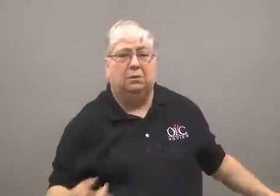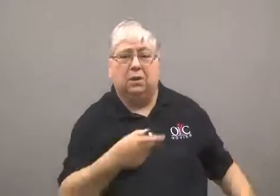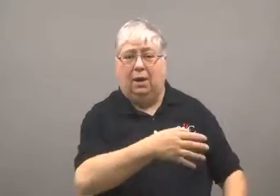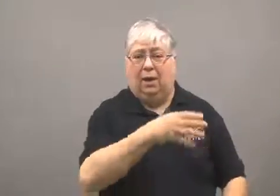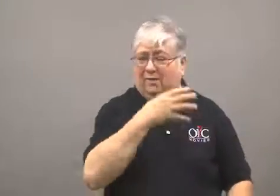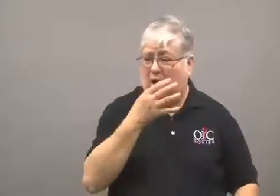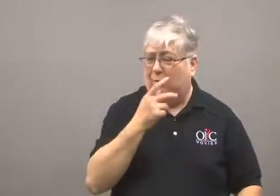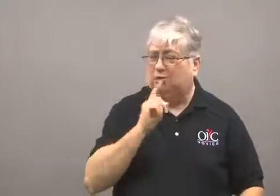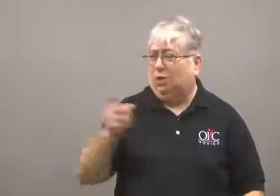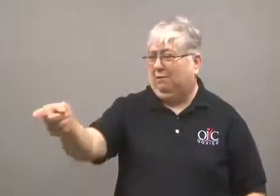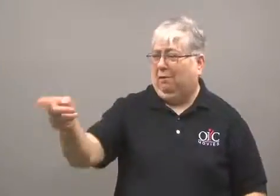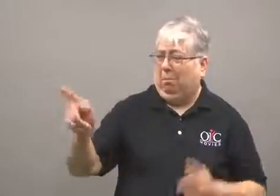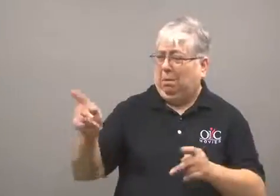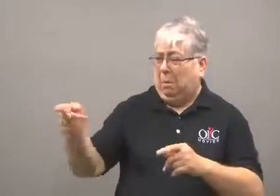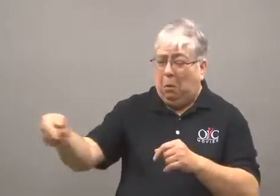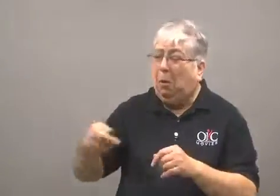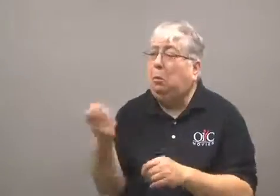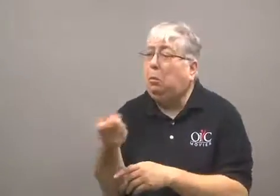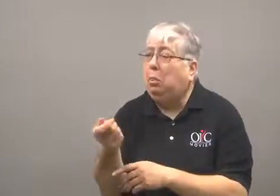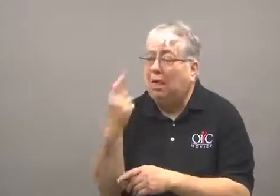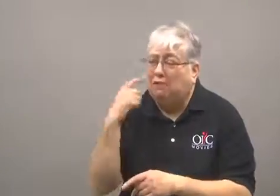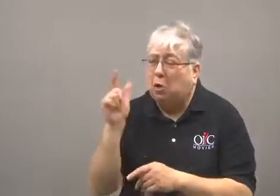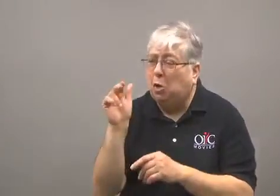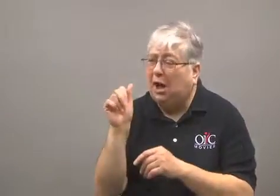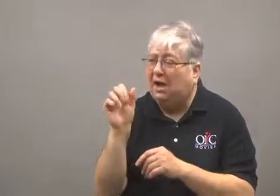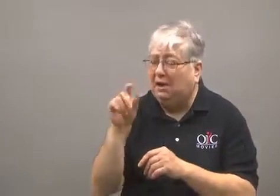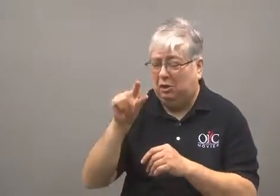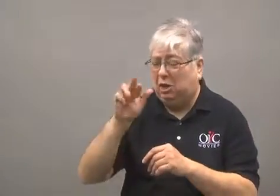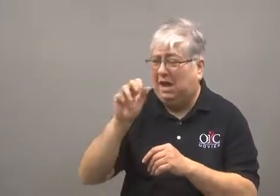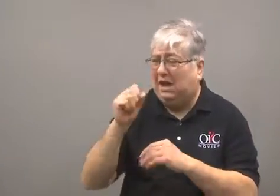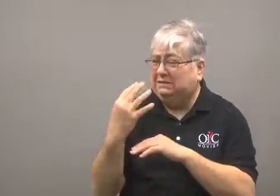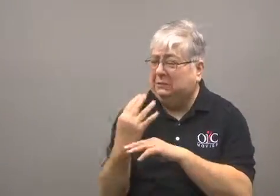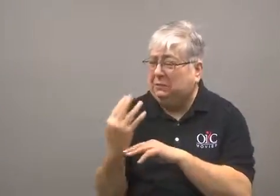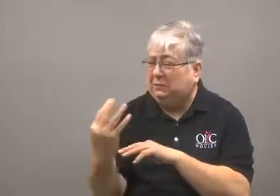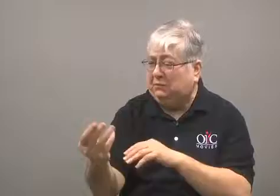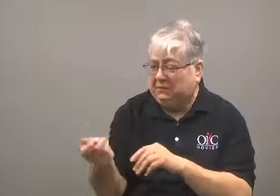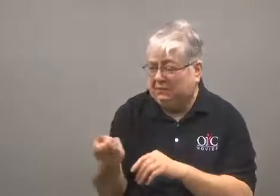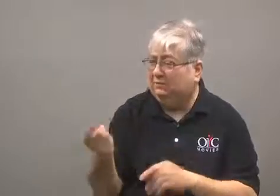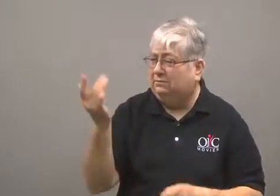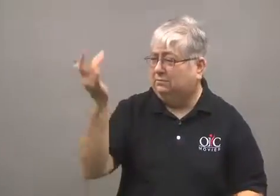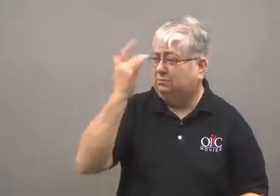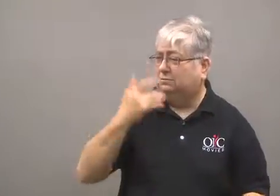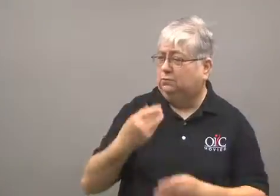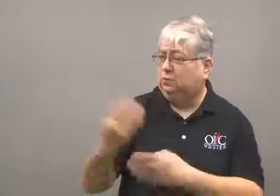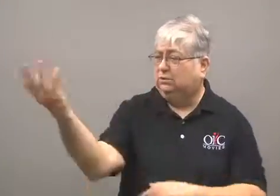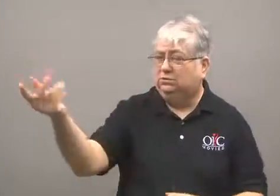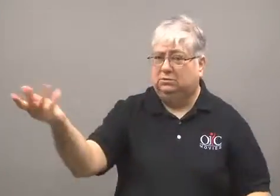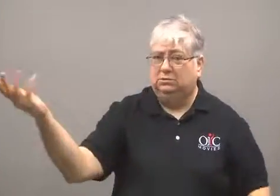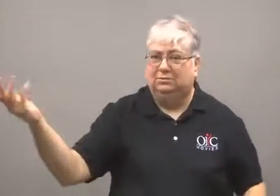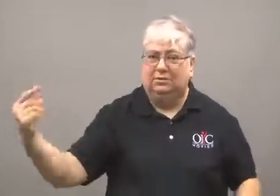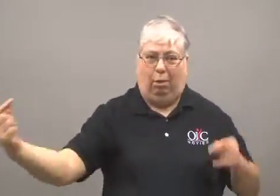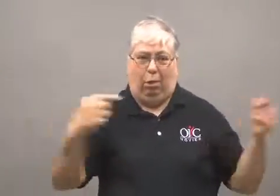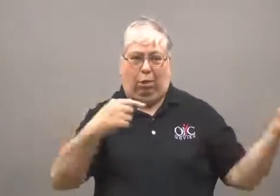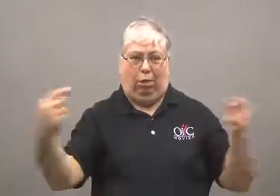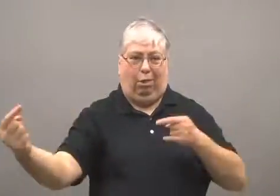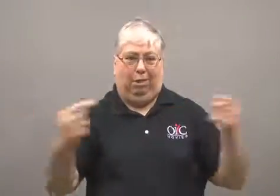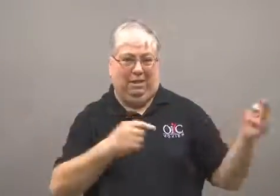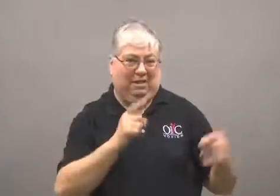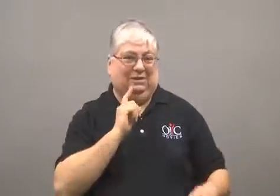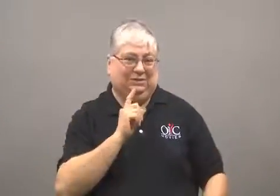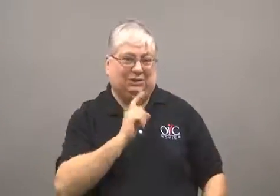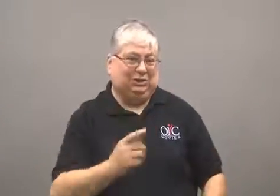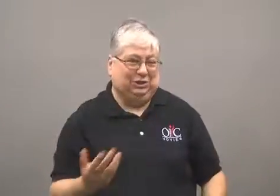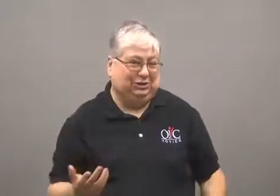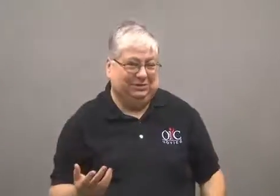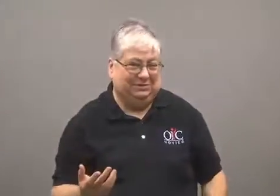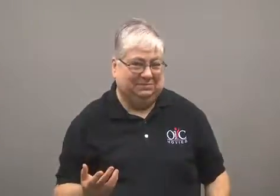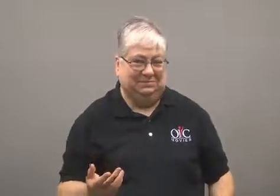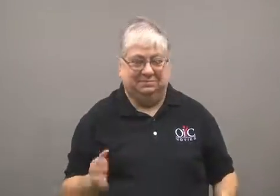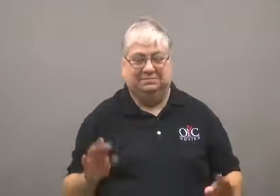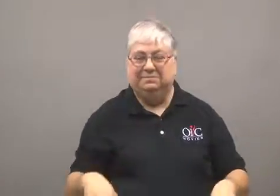Farmers in turn will complain about water wasted watering lawns. And so it goes.